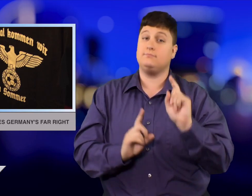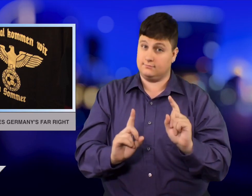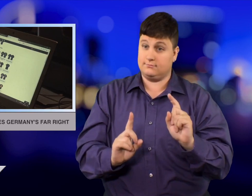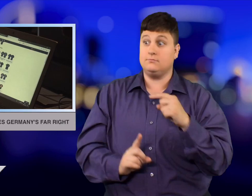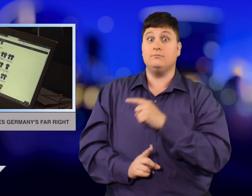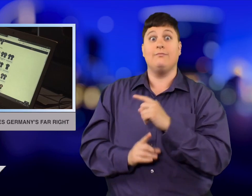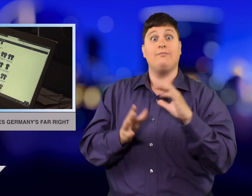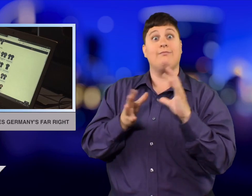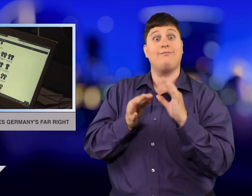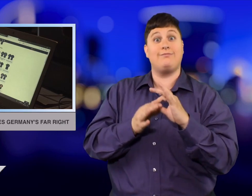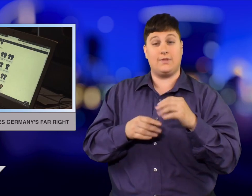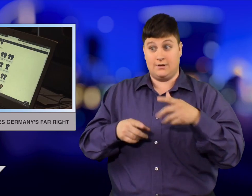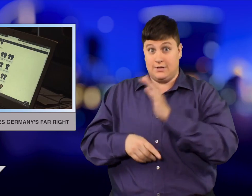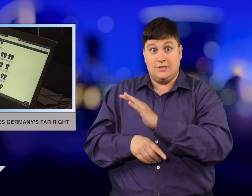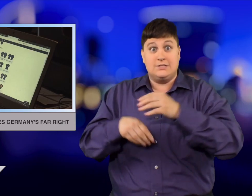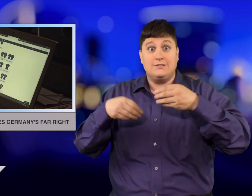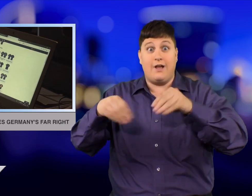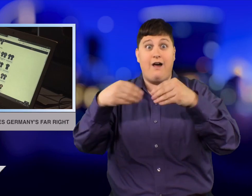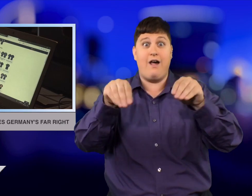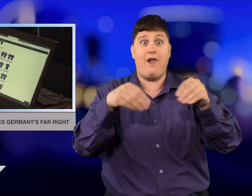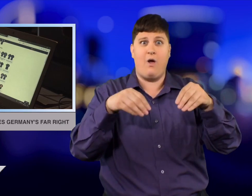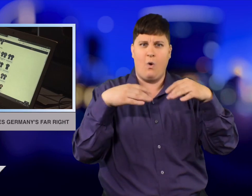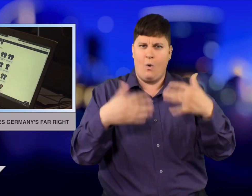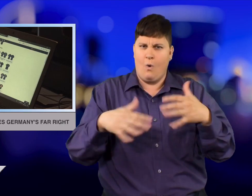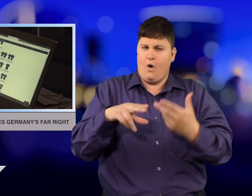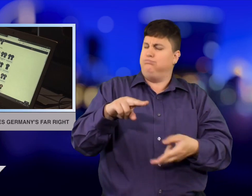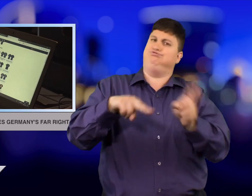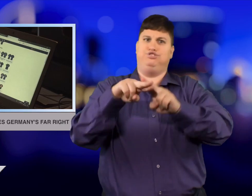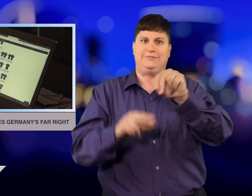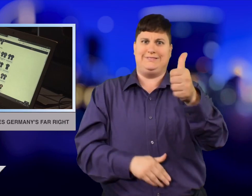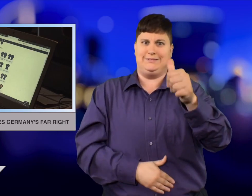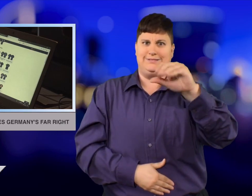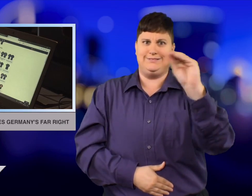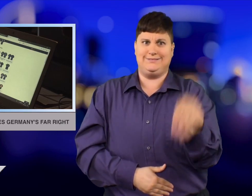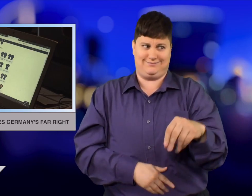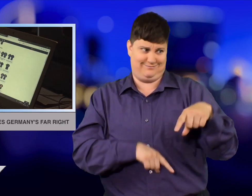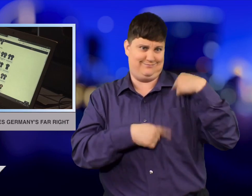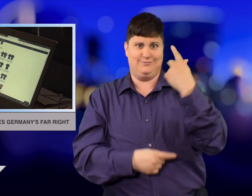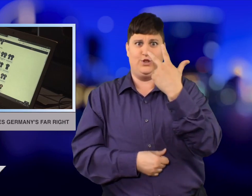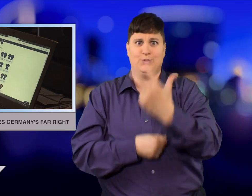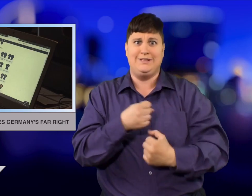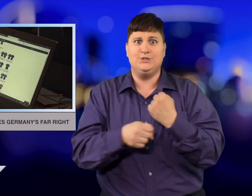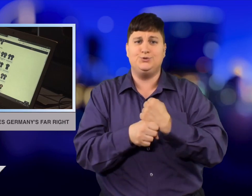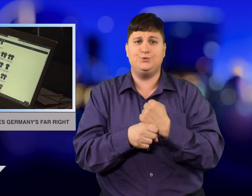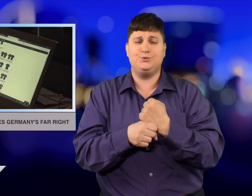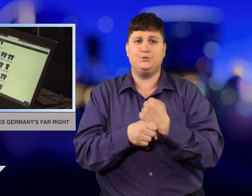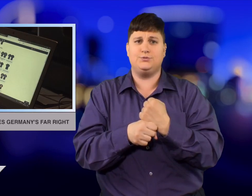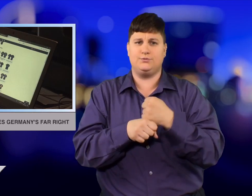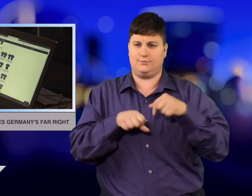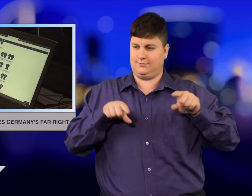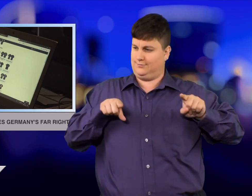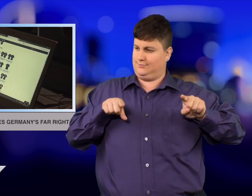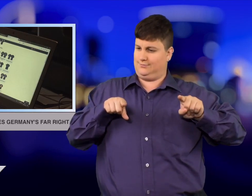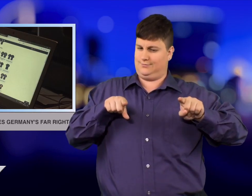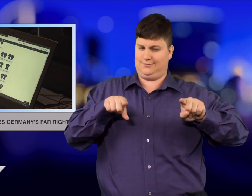But he claims that his sales have grown by 10 percent over the last three years, echoing